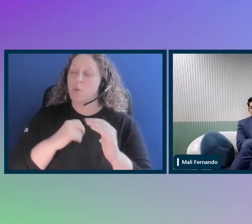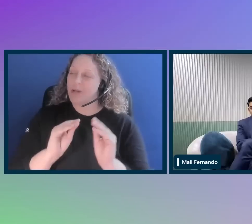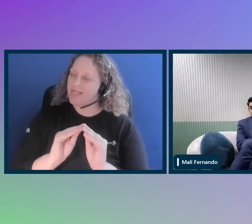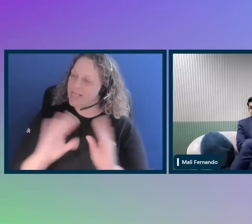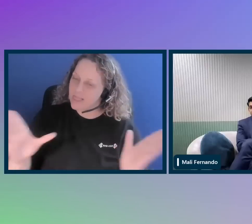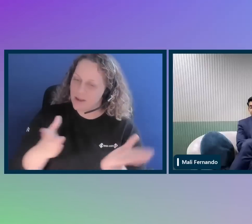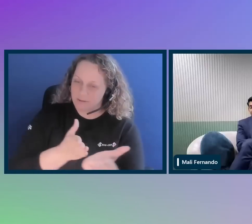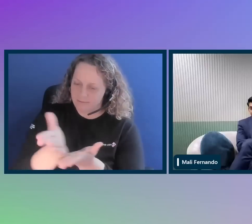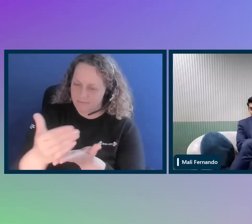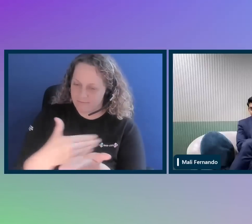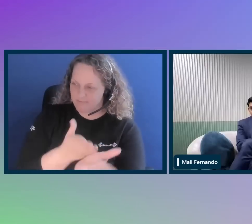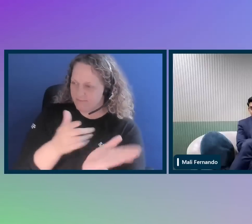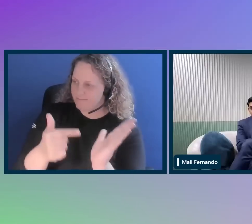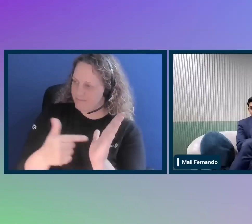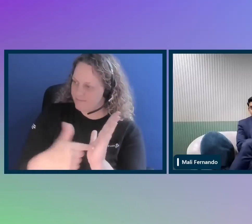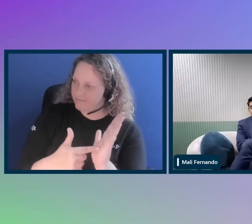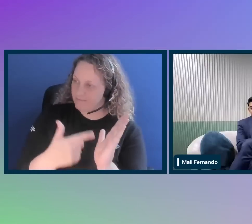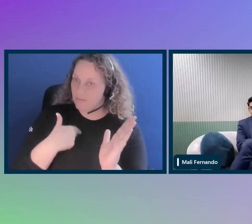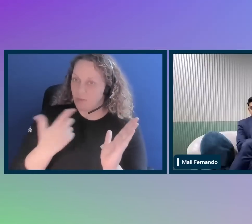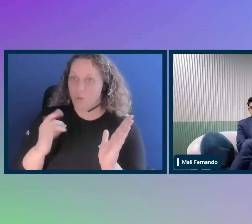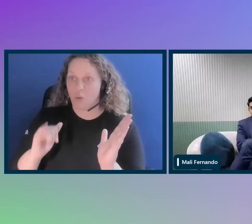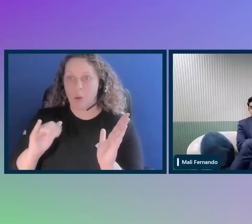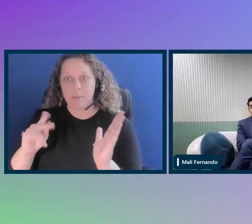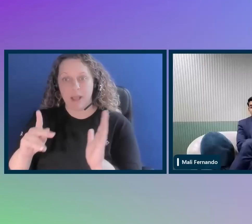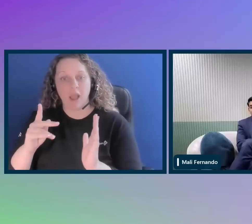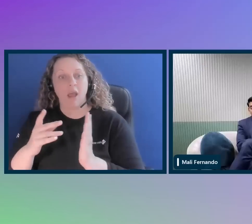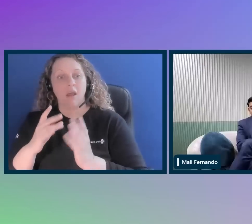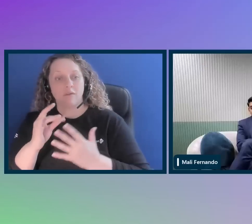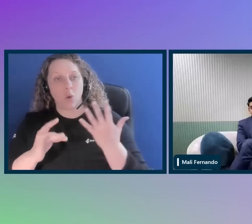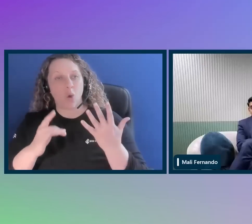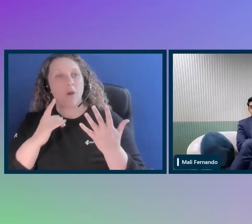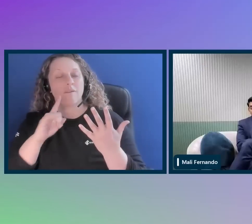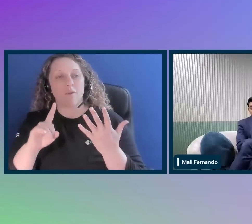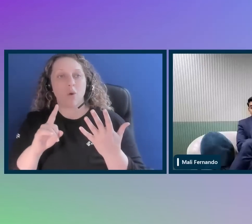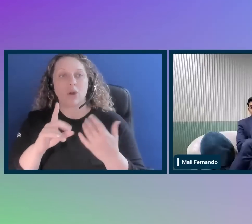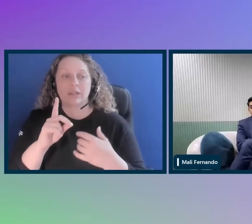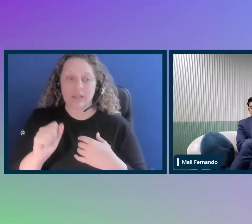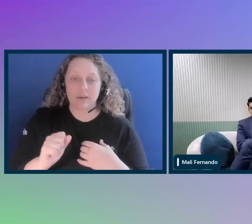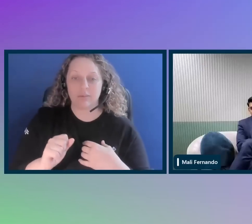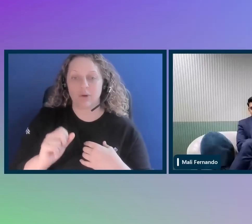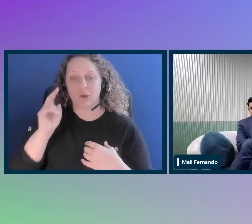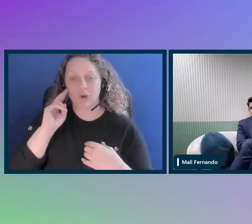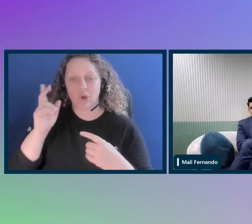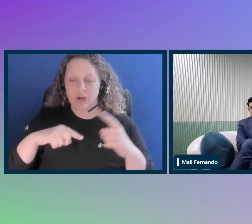we want to be the bank of choice for disabled, neuro divergent and all the customers.